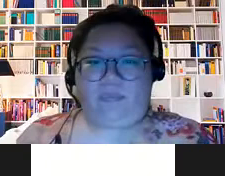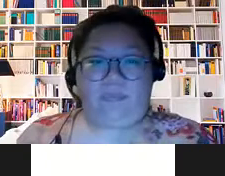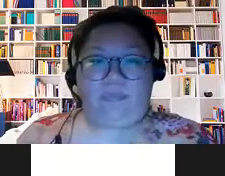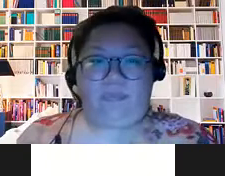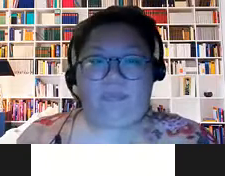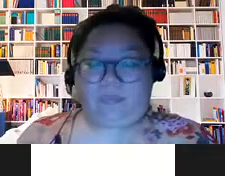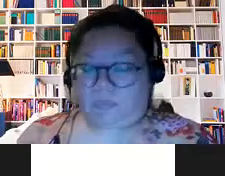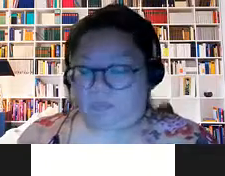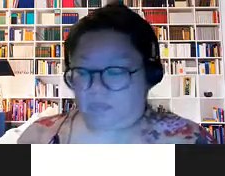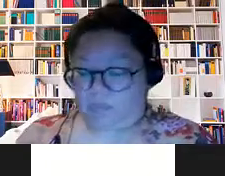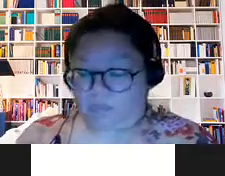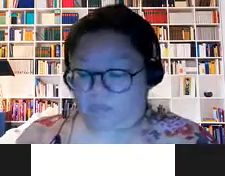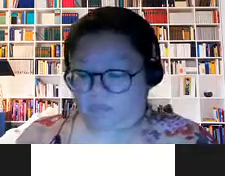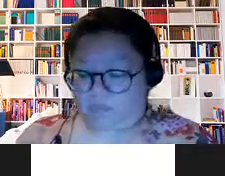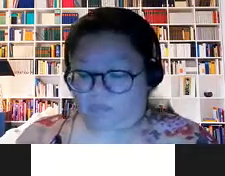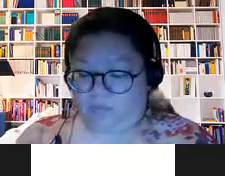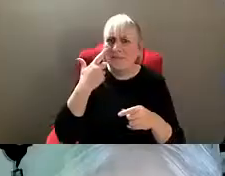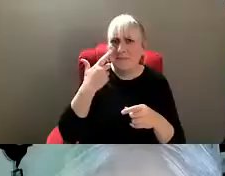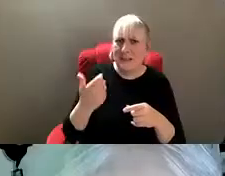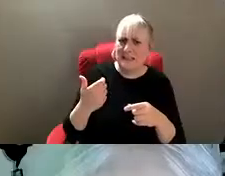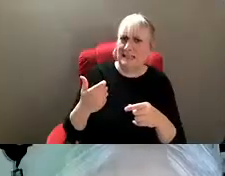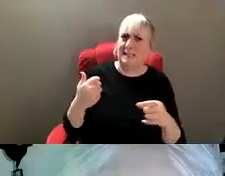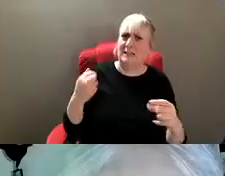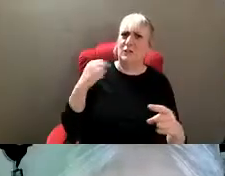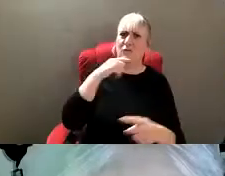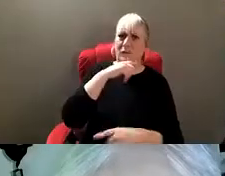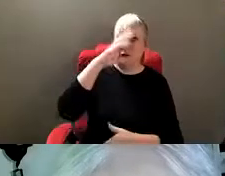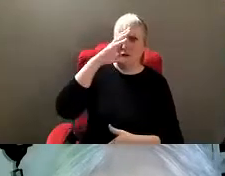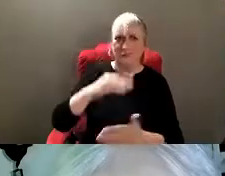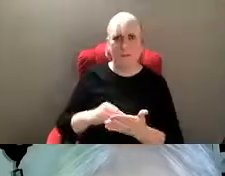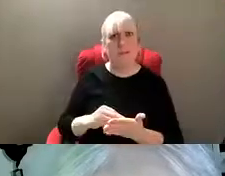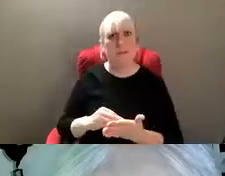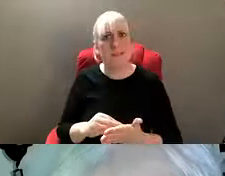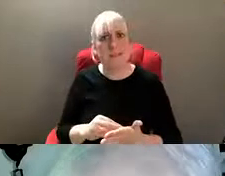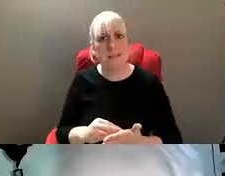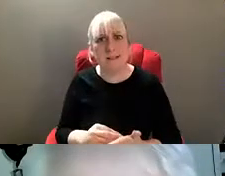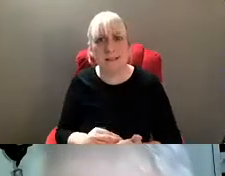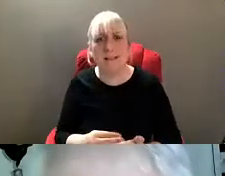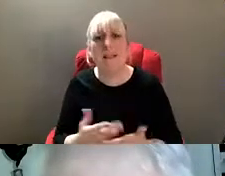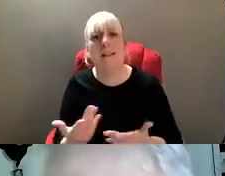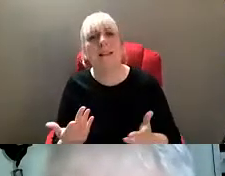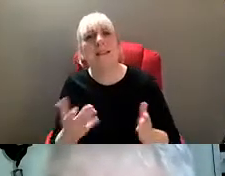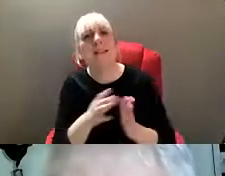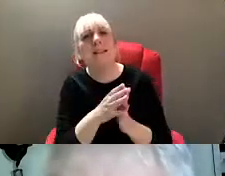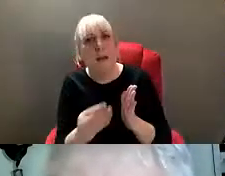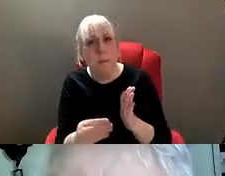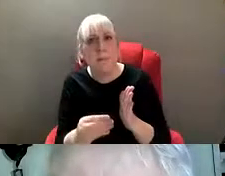this is quite an alienating experience for me for instance when i go through the countryside